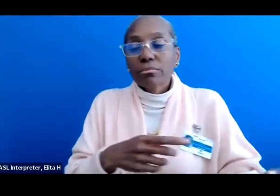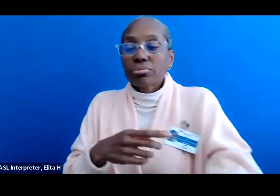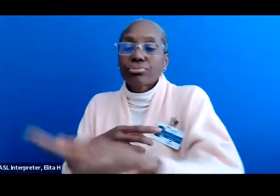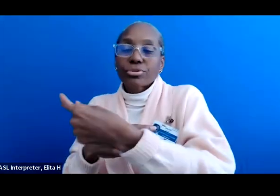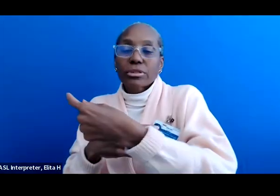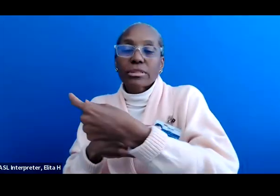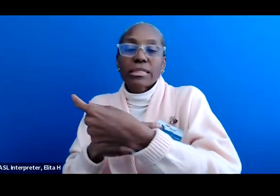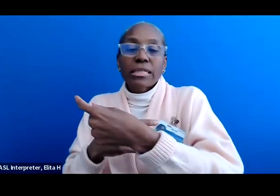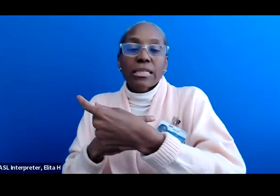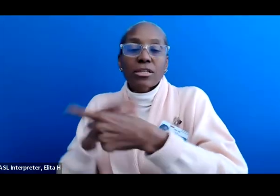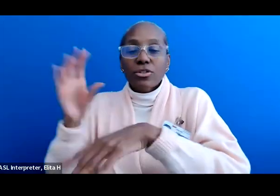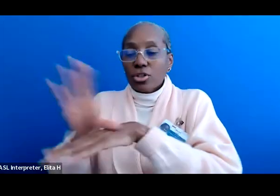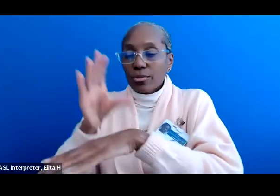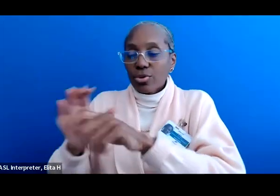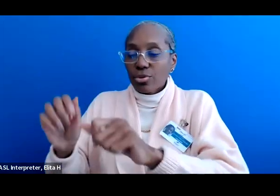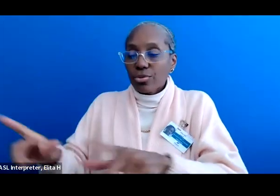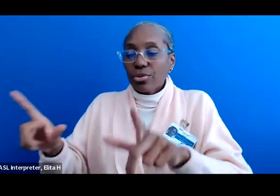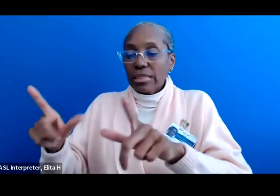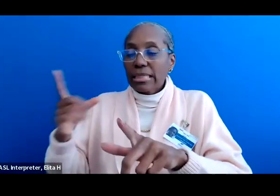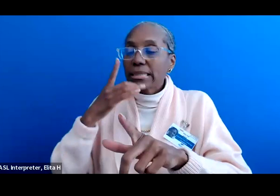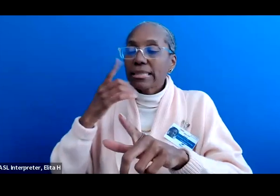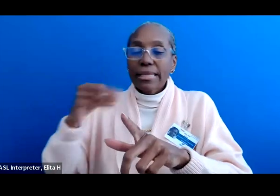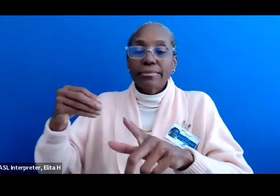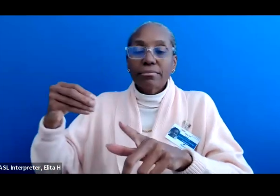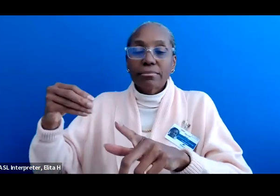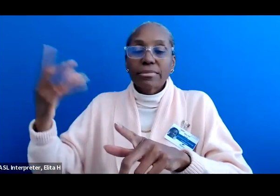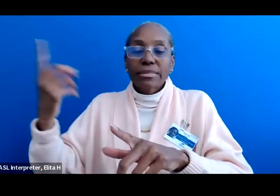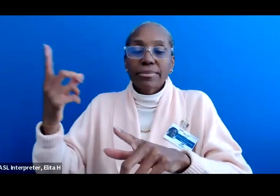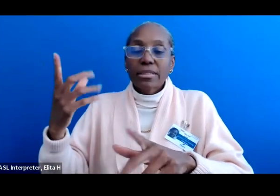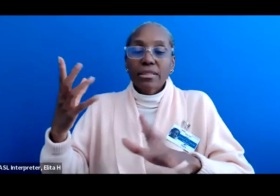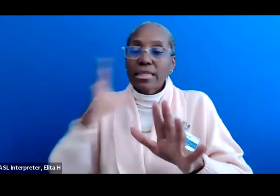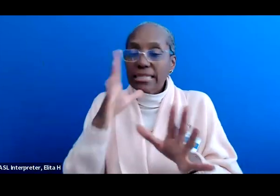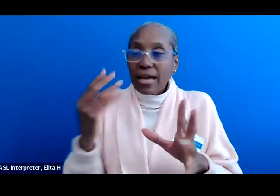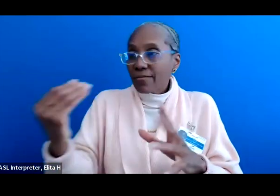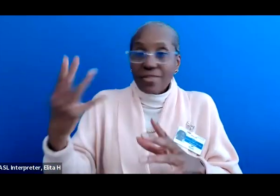It did something to the computer light, not flash so that you could